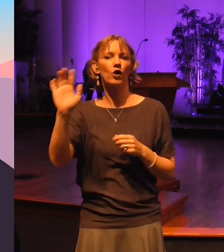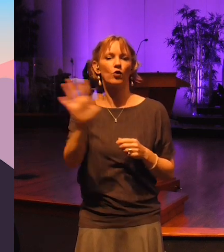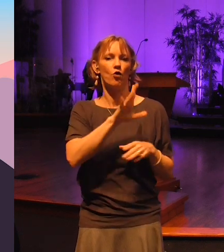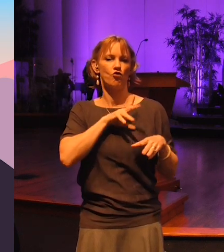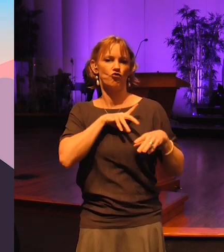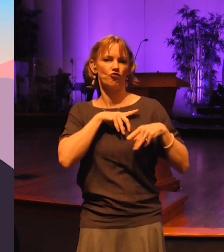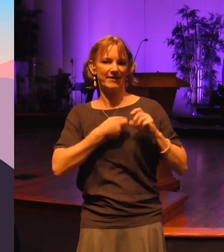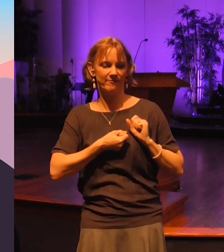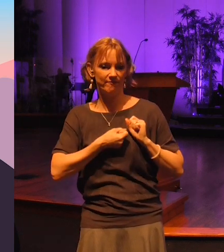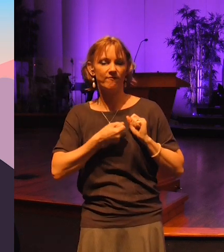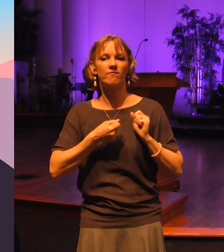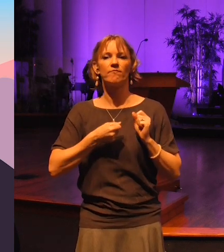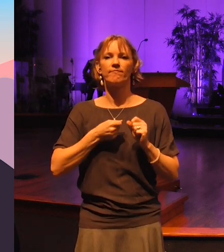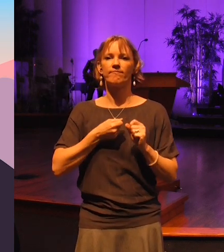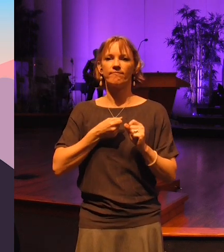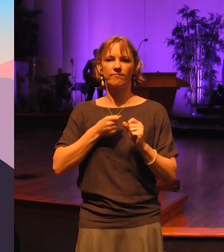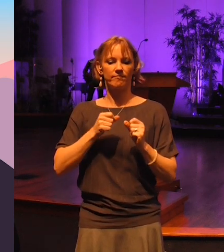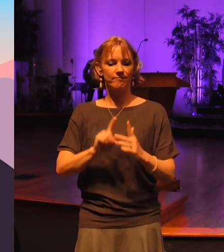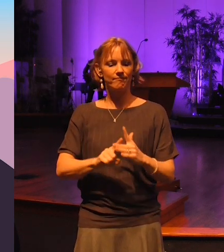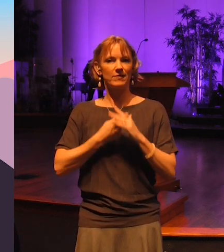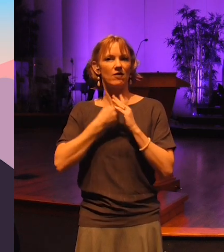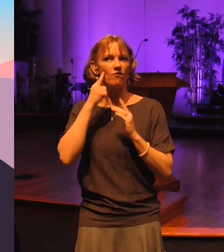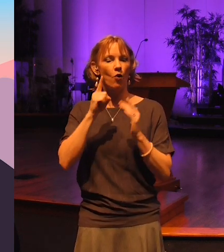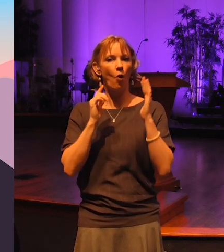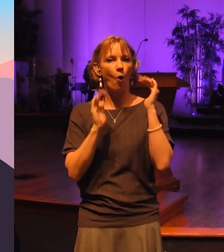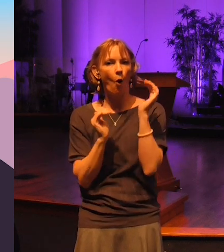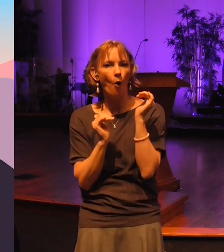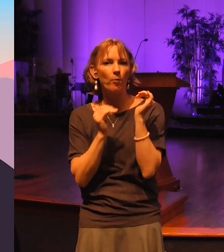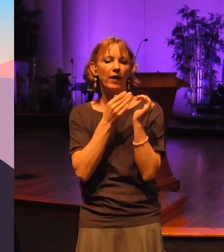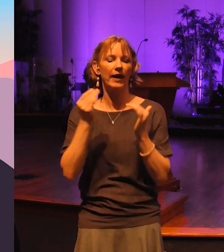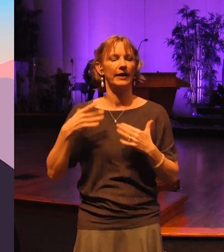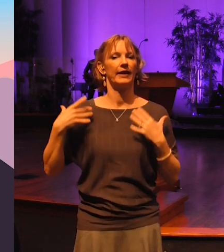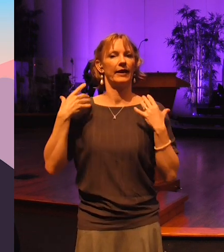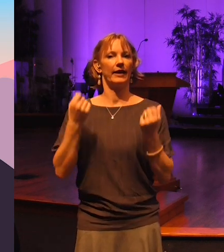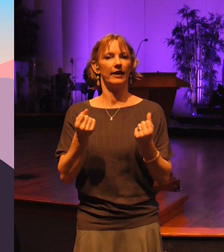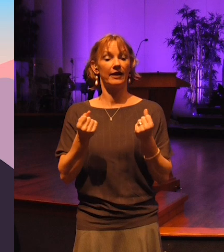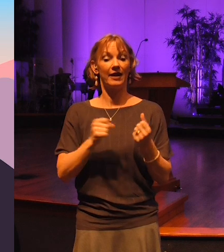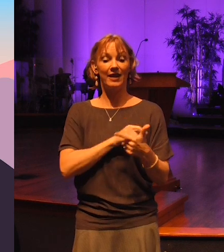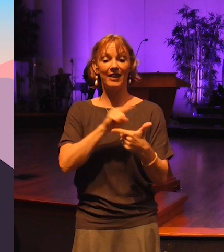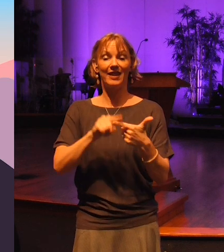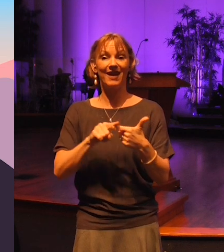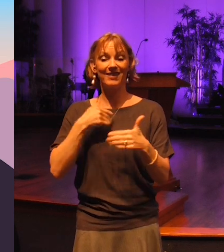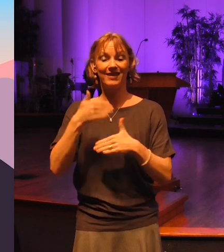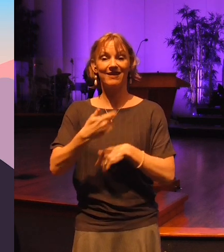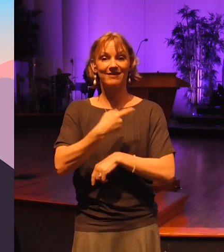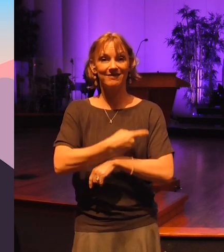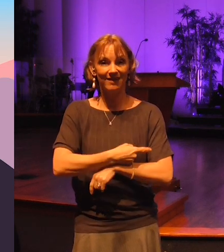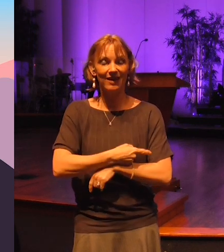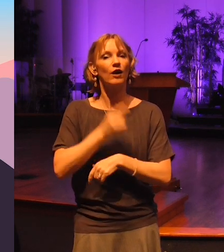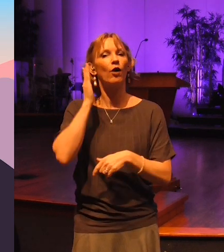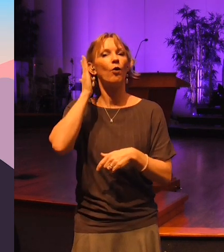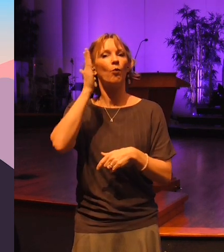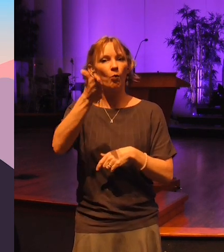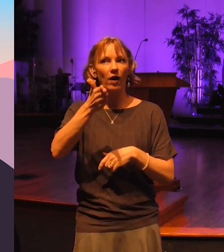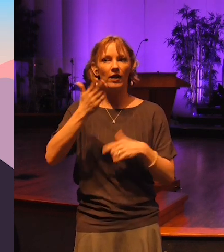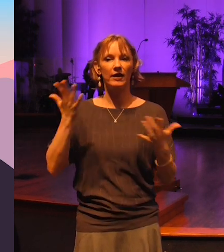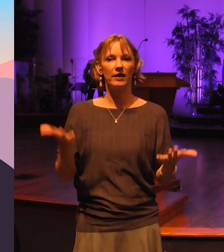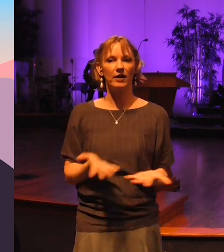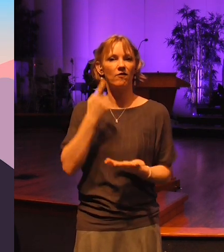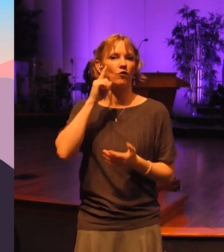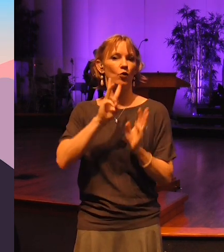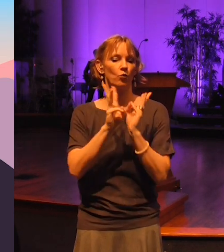touchstone for hope and healing and then the next day Allan is going to be here for a workshop and